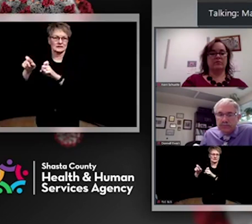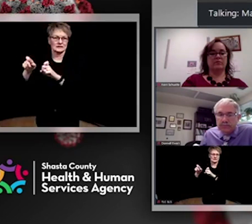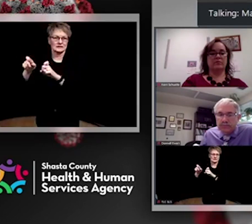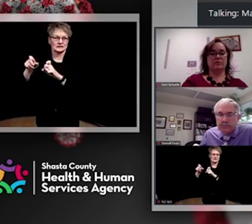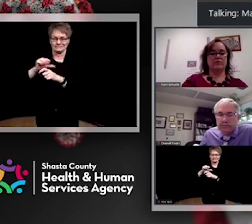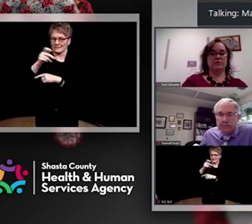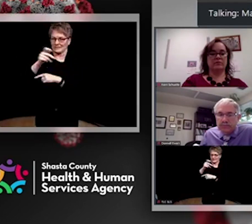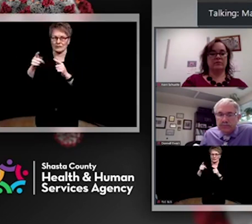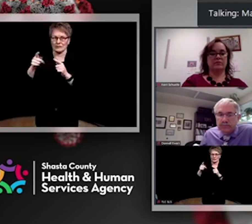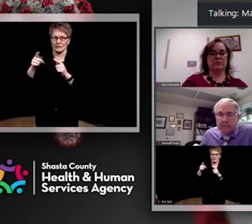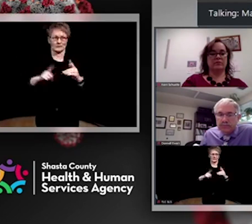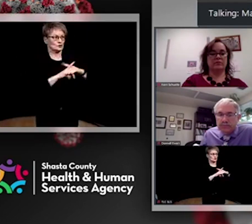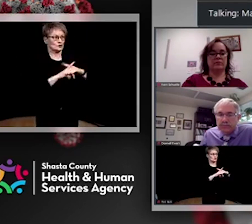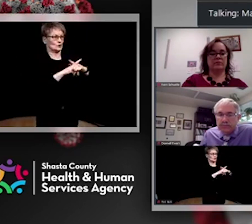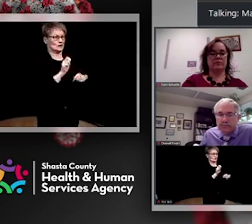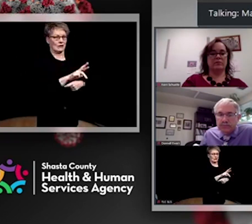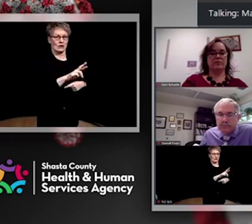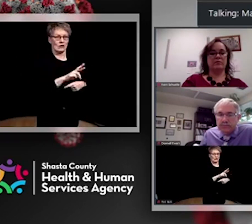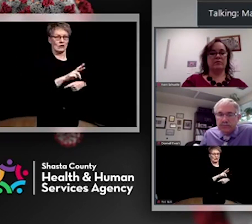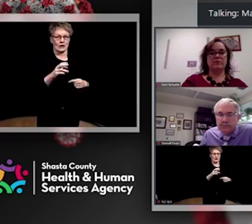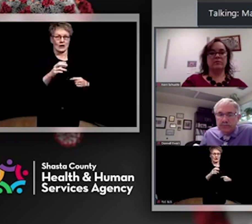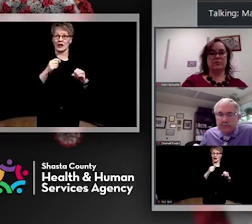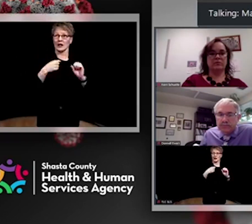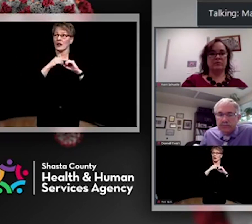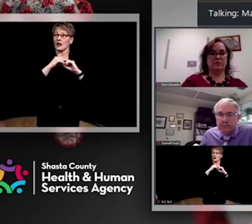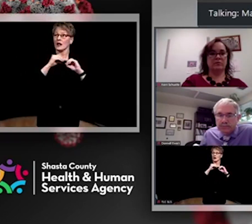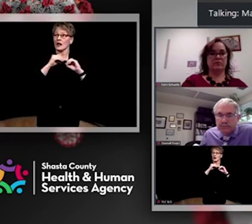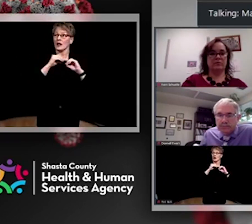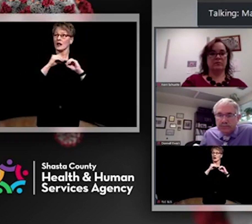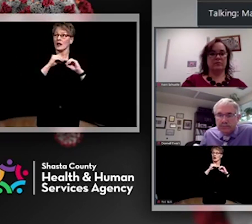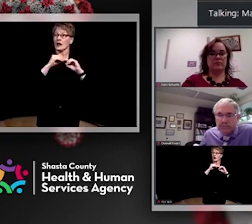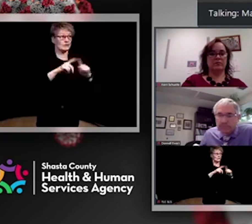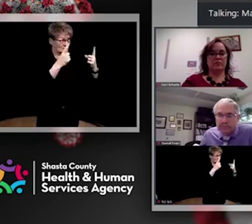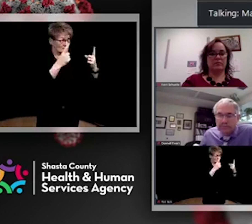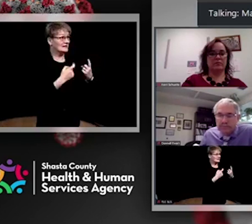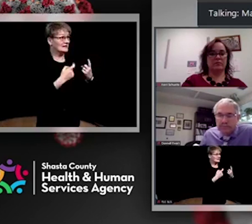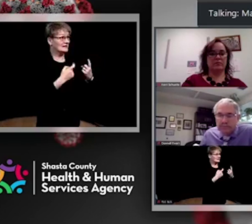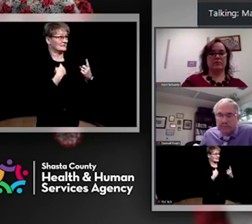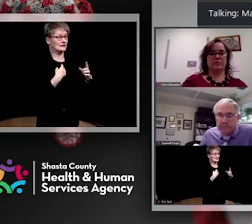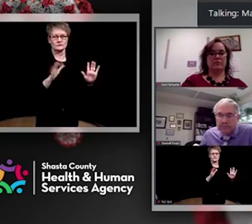venue. Make sure to go to the website, find the best location for you, and then sign up online.